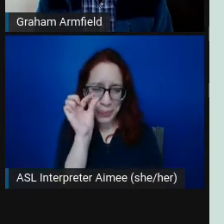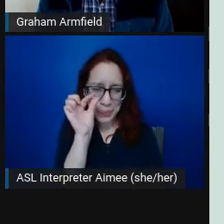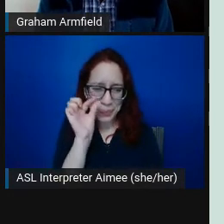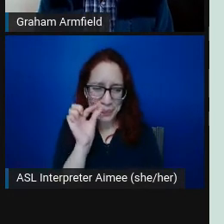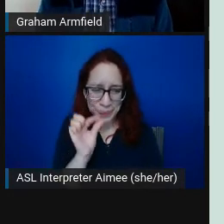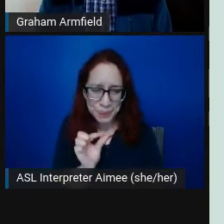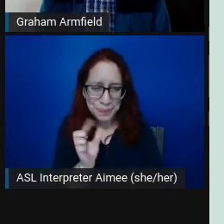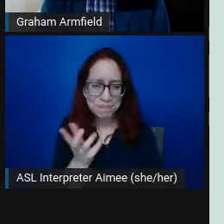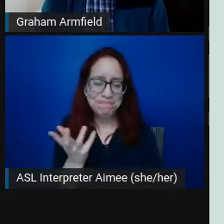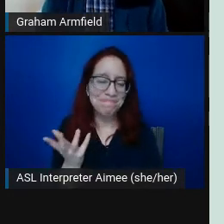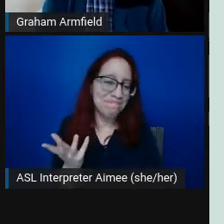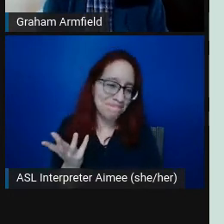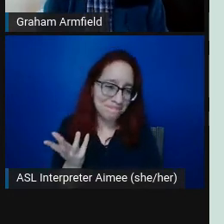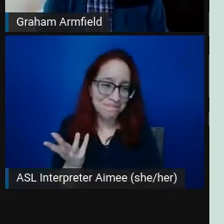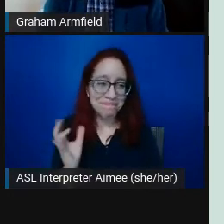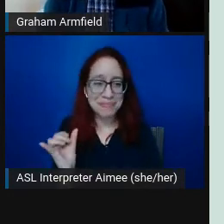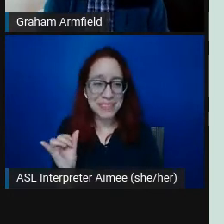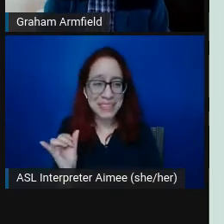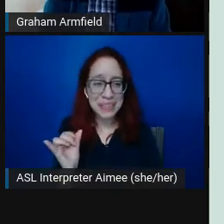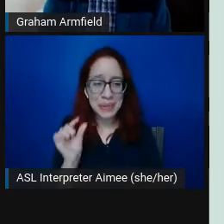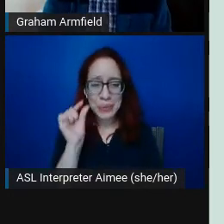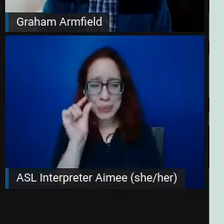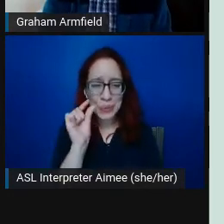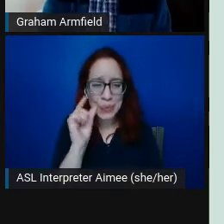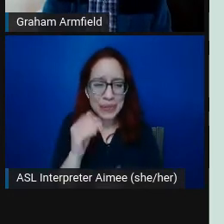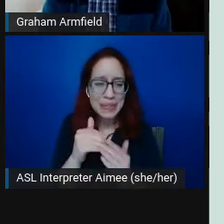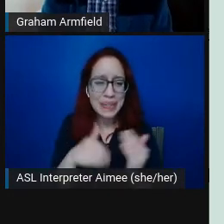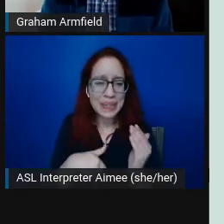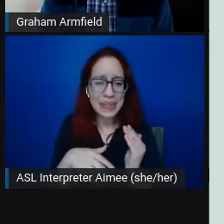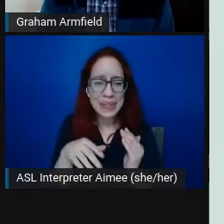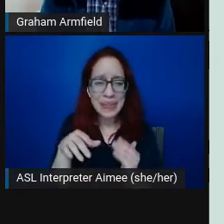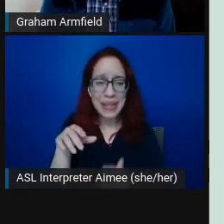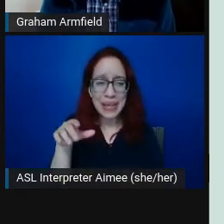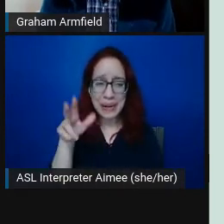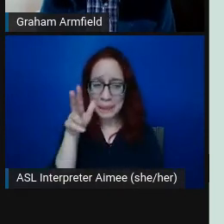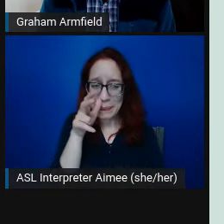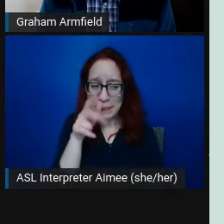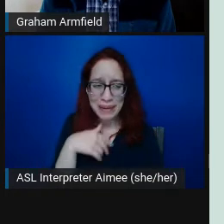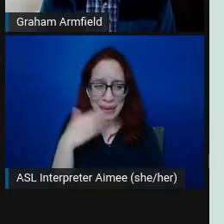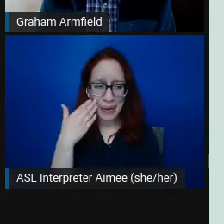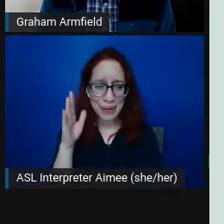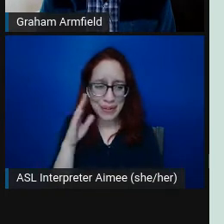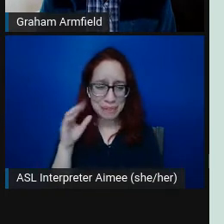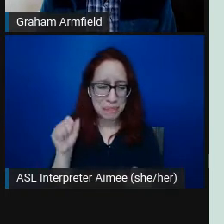They're almost tinier than perhaps the native ones. I don't know, I'm not quite sure how that's done, but they're very, very small.